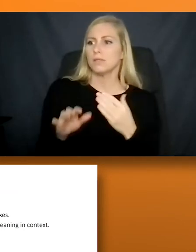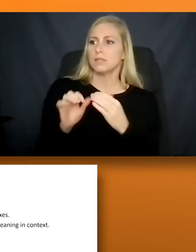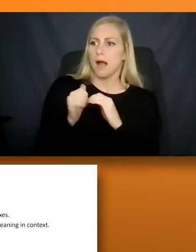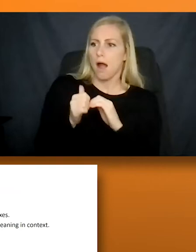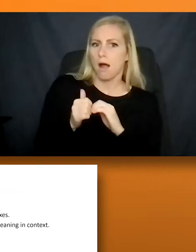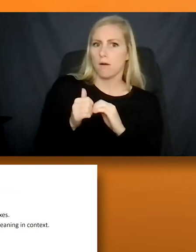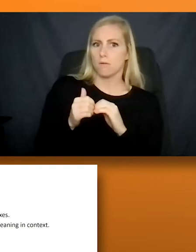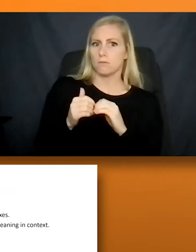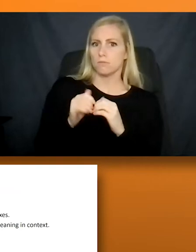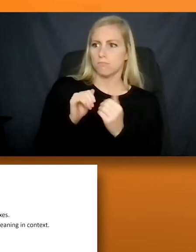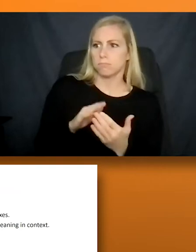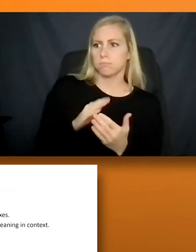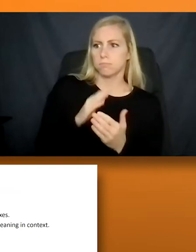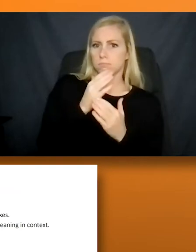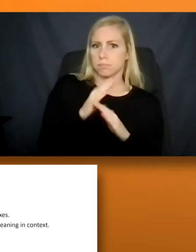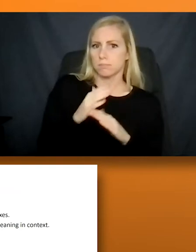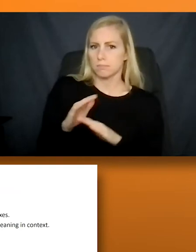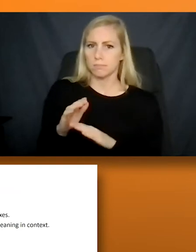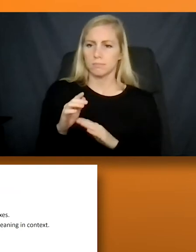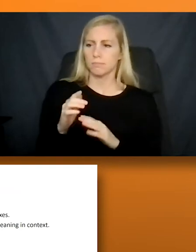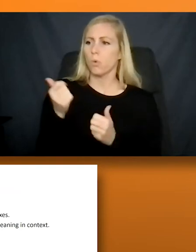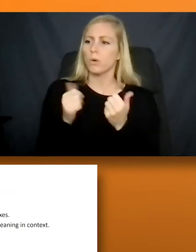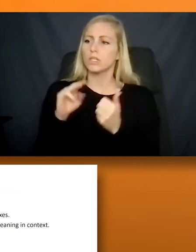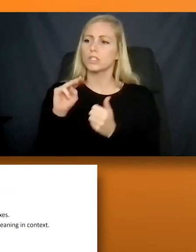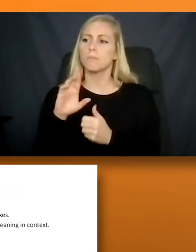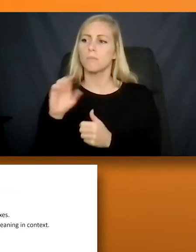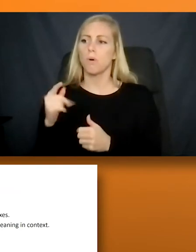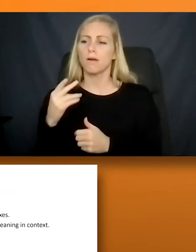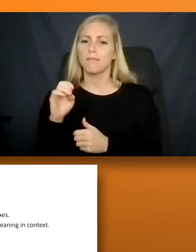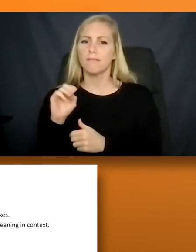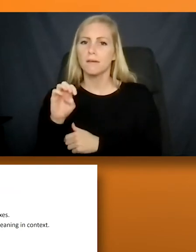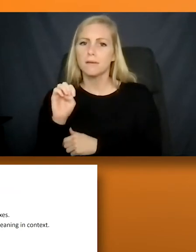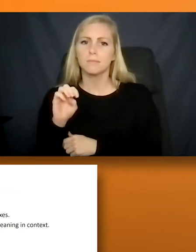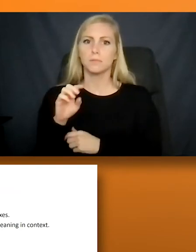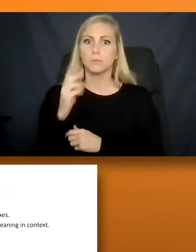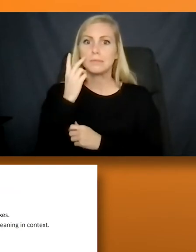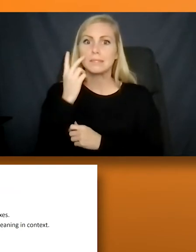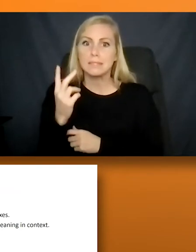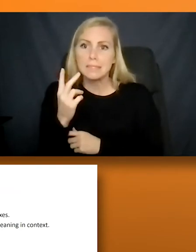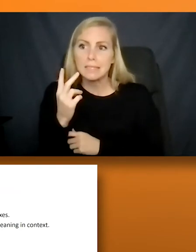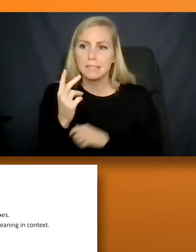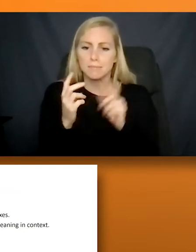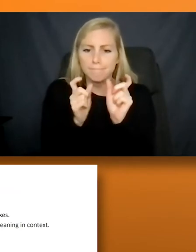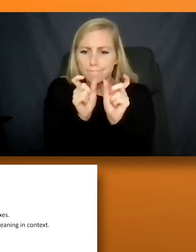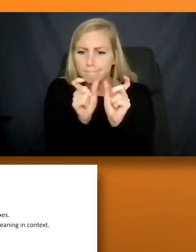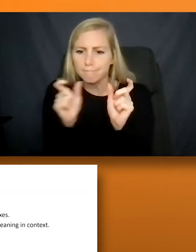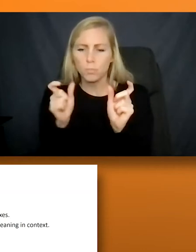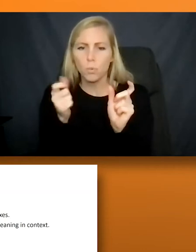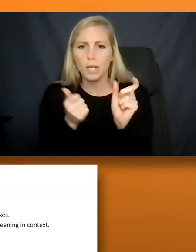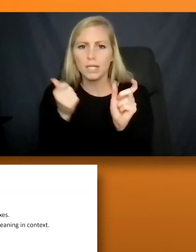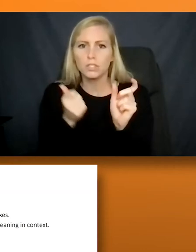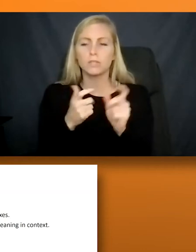How do you look to see what morphemes might be in that word? Then you can talk about the meanings of those morphemes